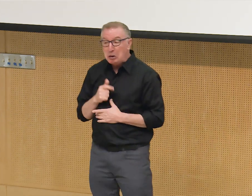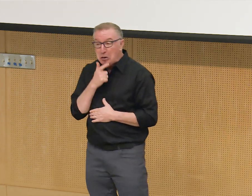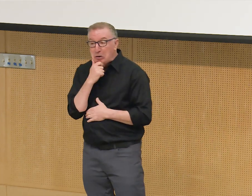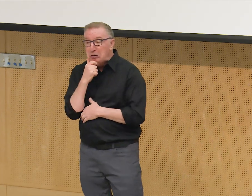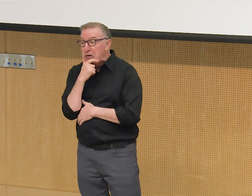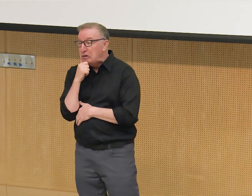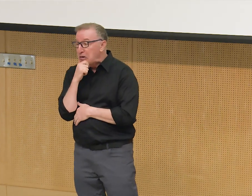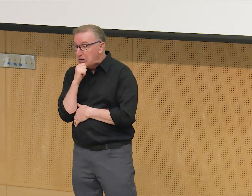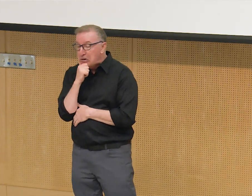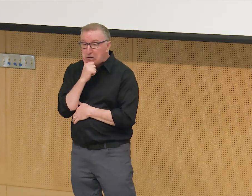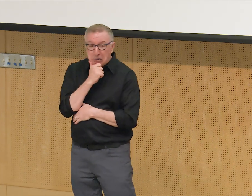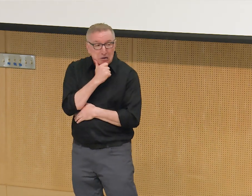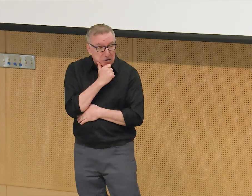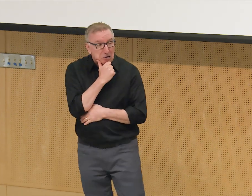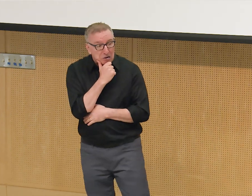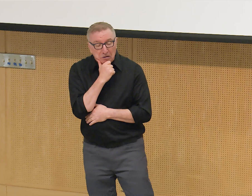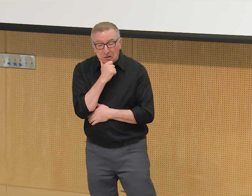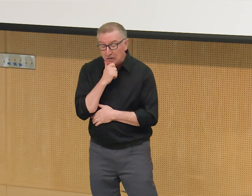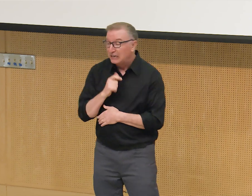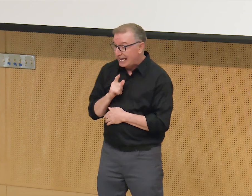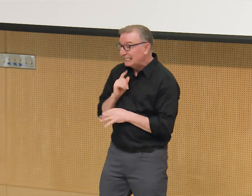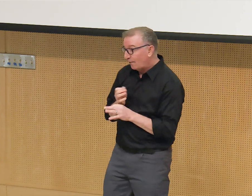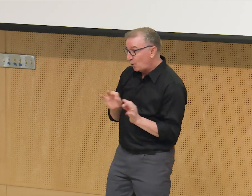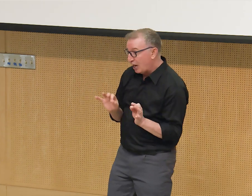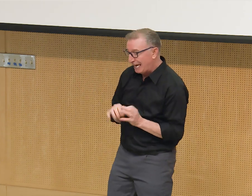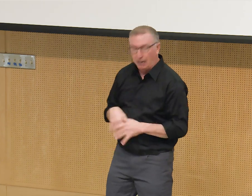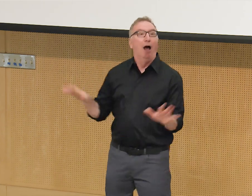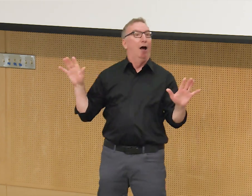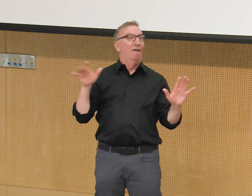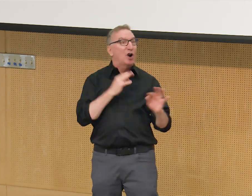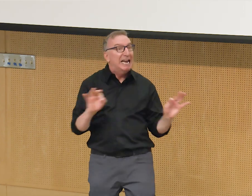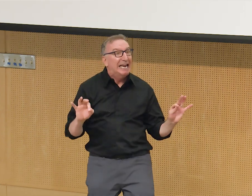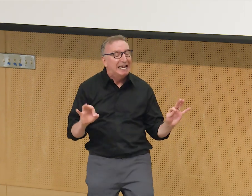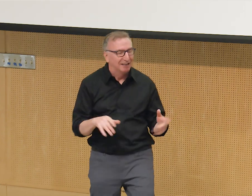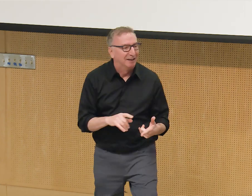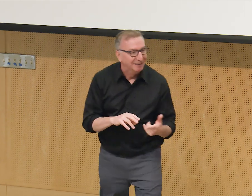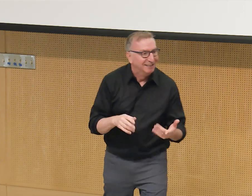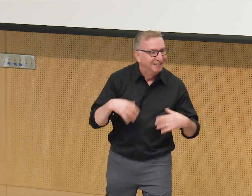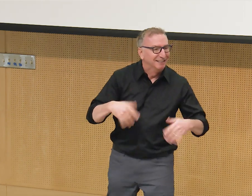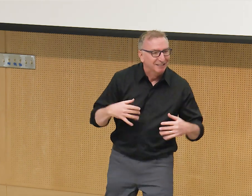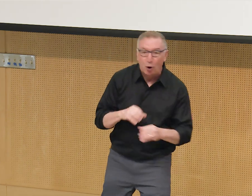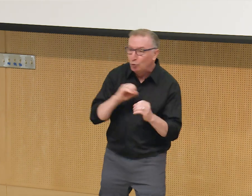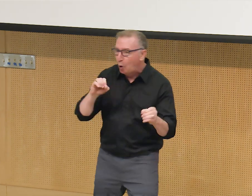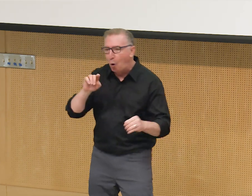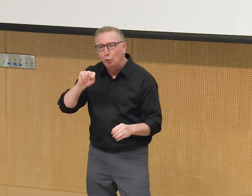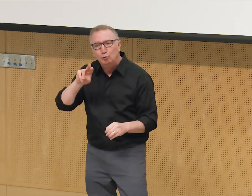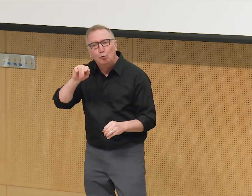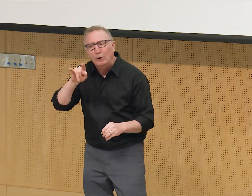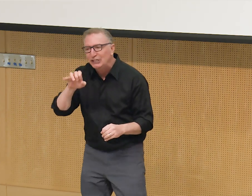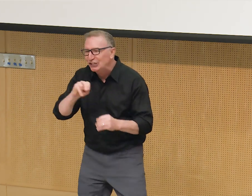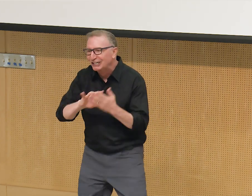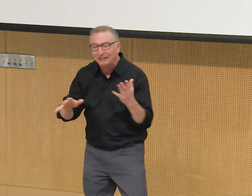if I would be interested because he noticed I was always with the Deaf students. I found that it was free, so, let's go.